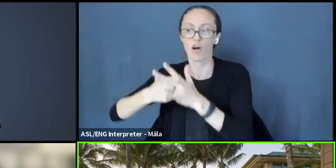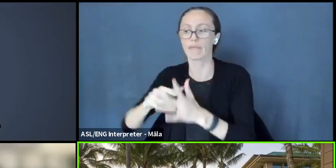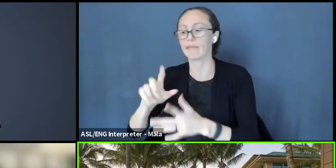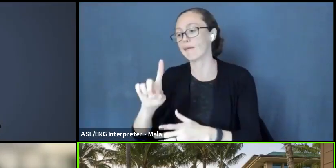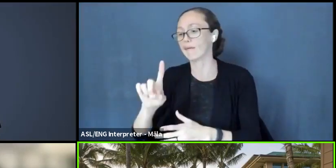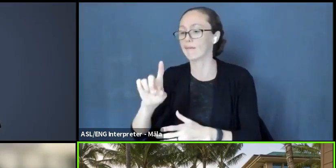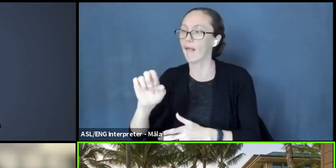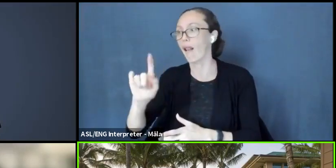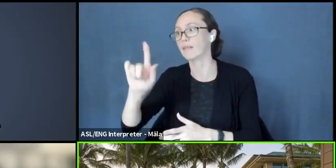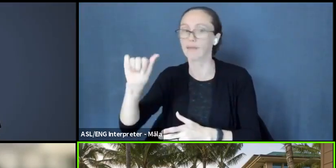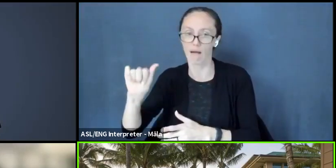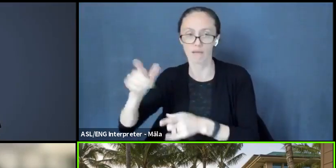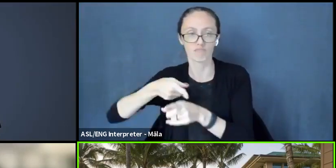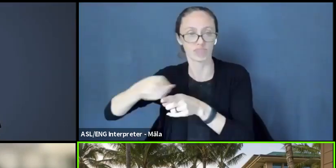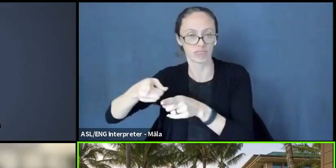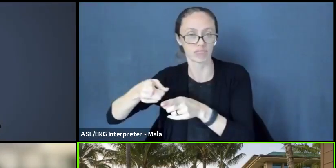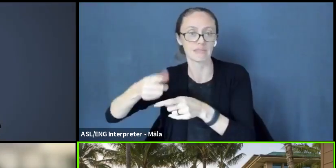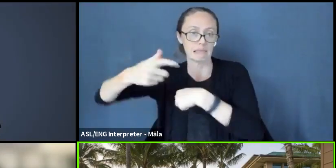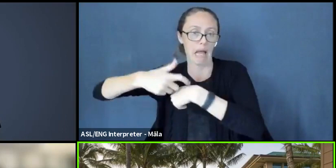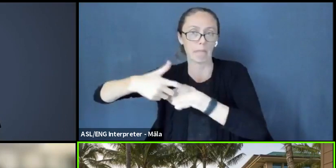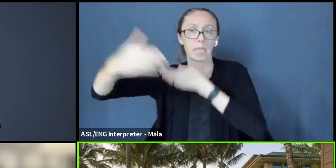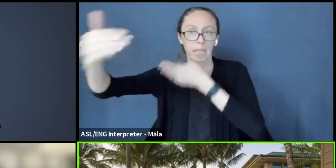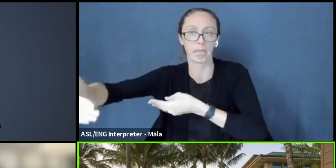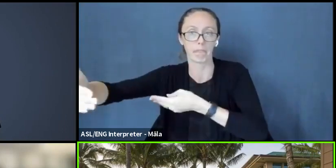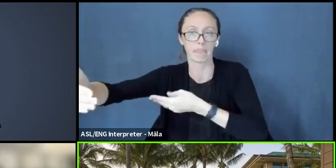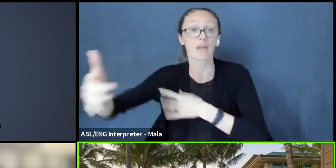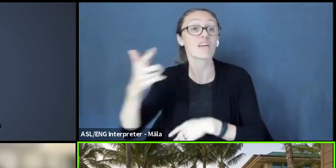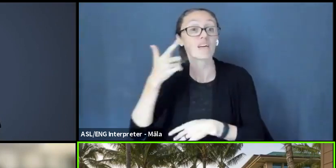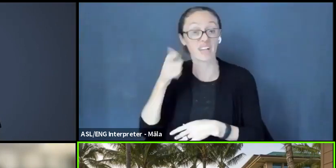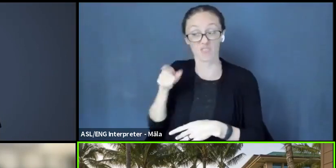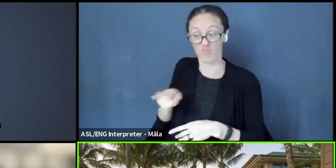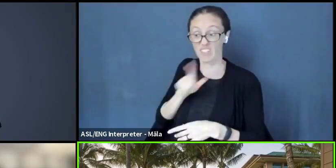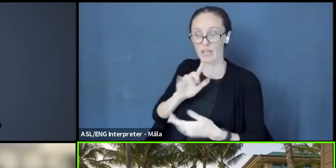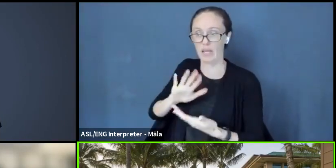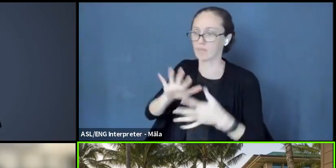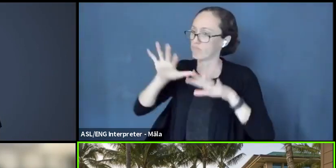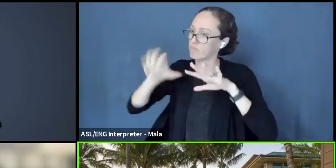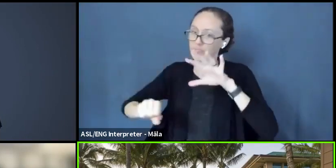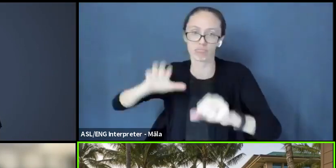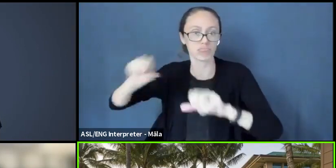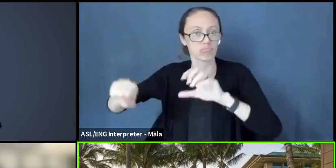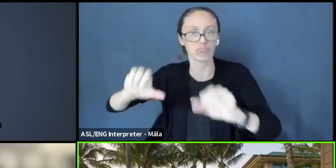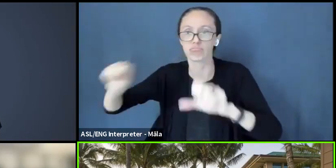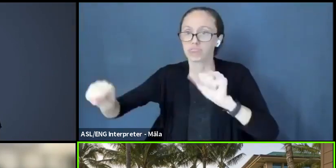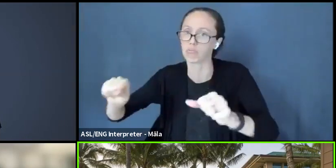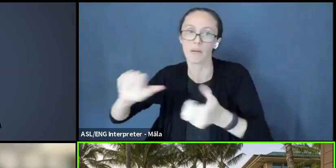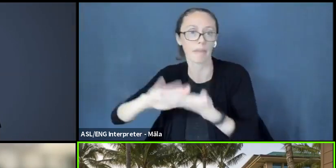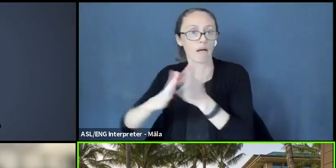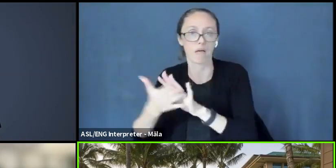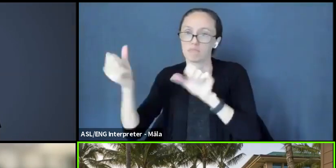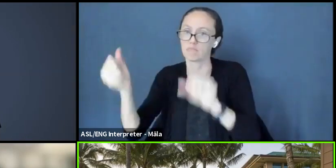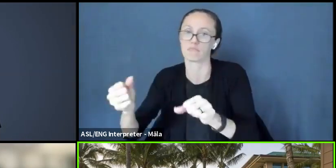That is when Delta became the predominant variant in most states.